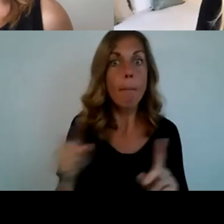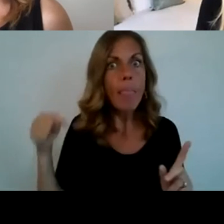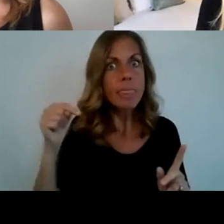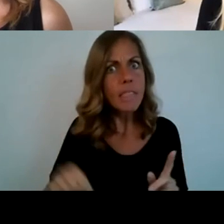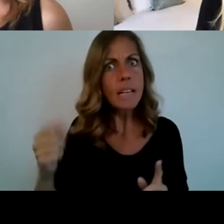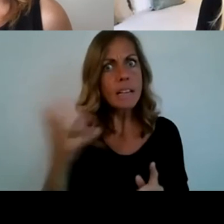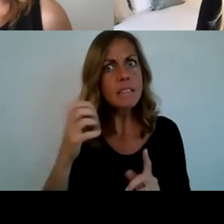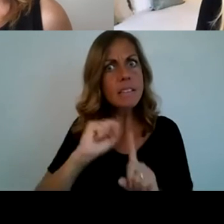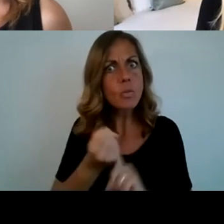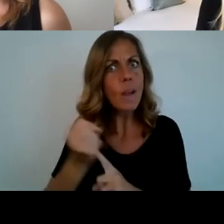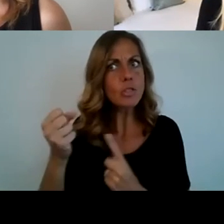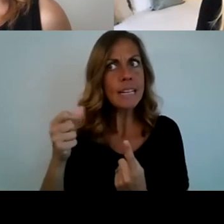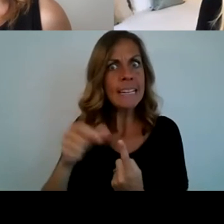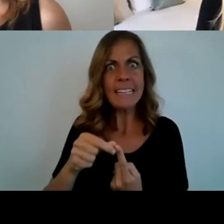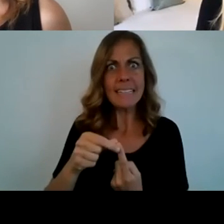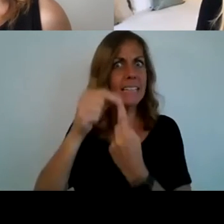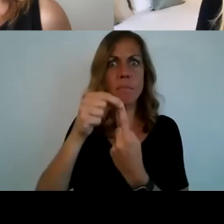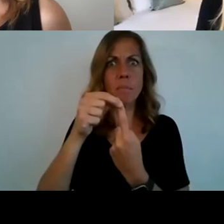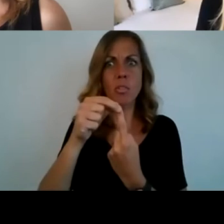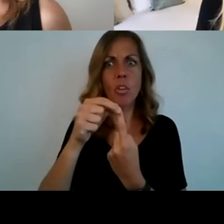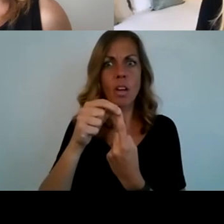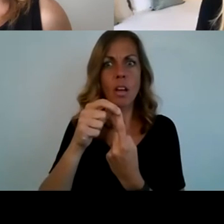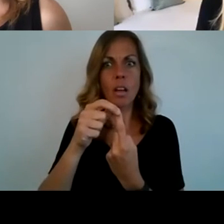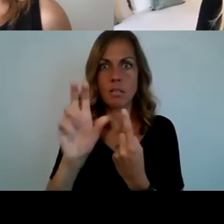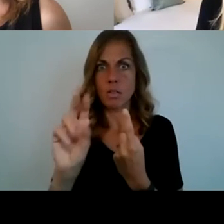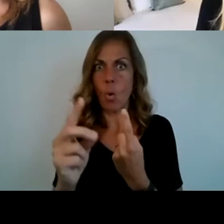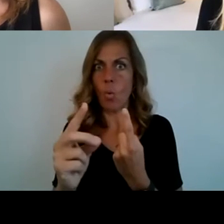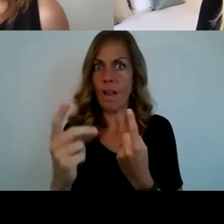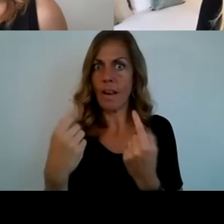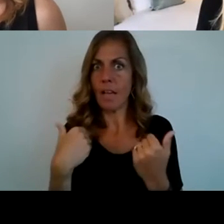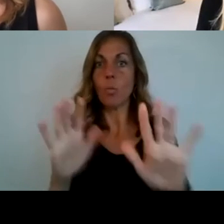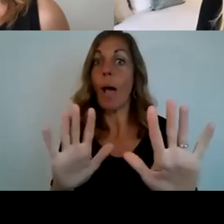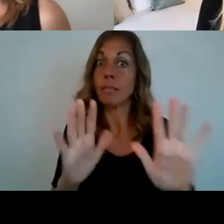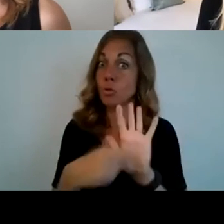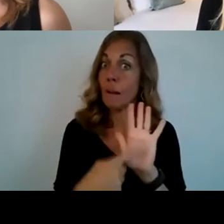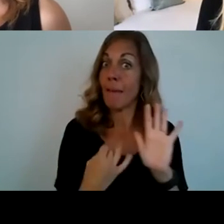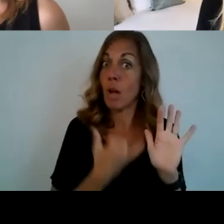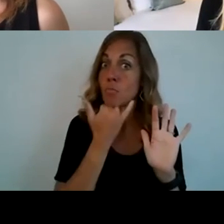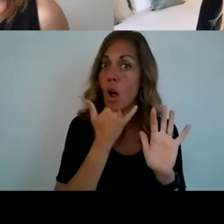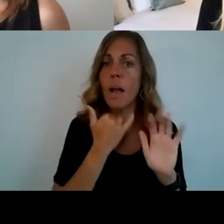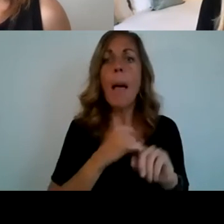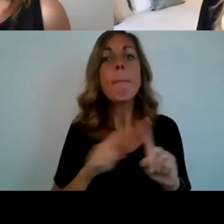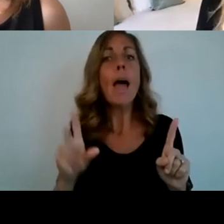and no one has correct me if I'm wrong I don't think anyone had a pandemic playbook in the